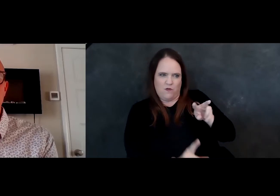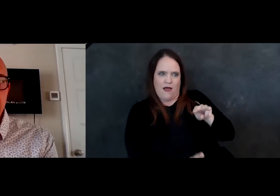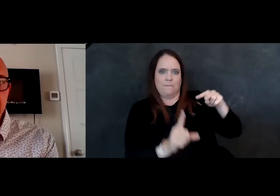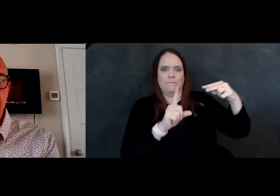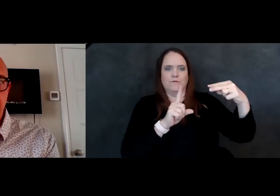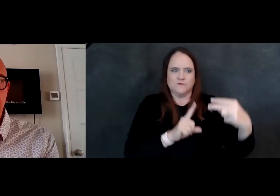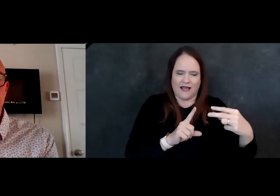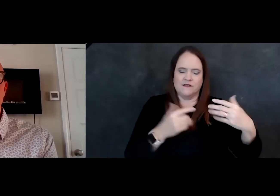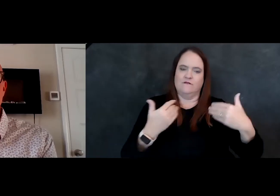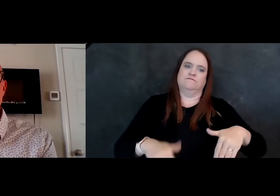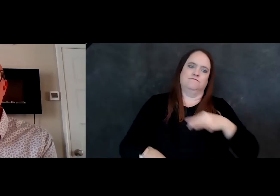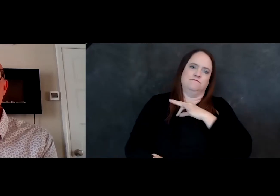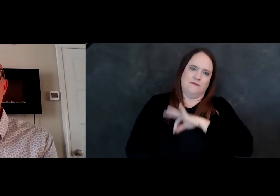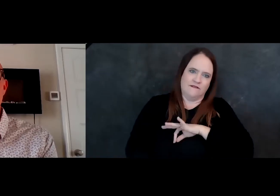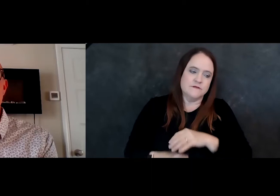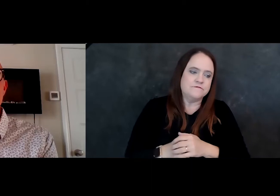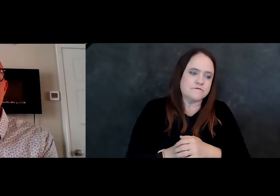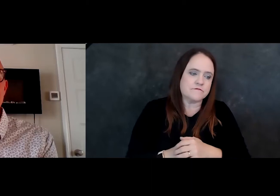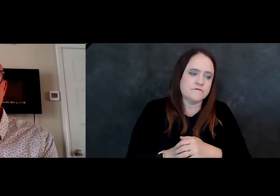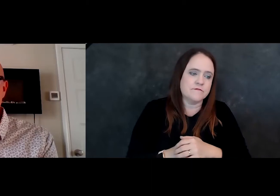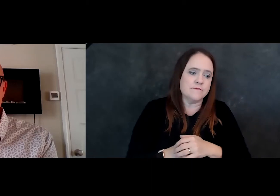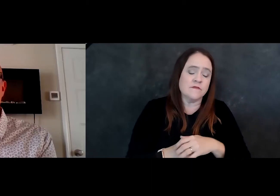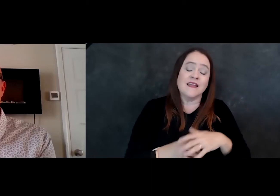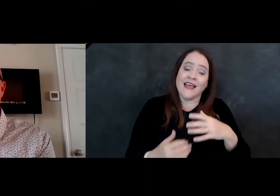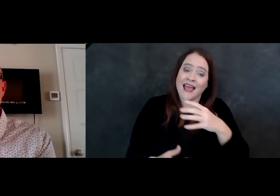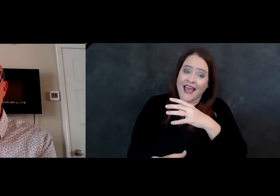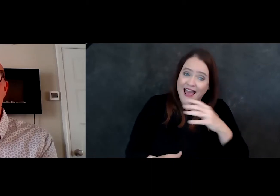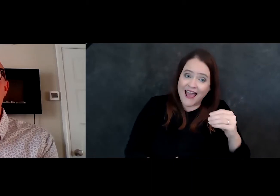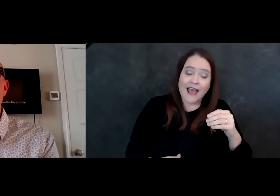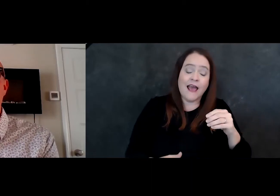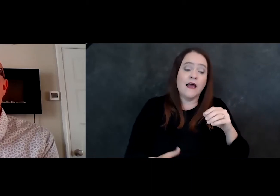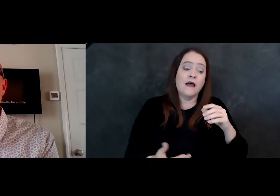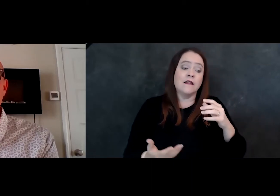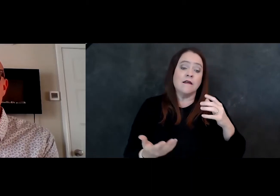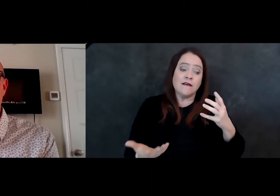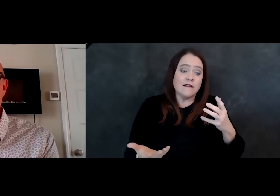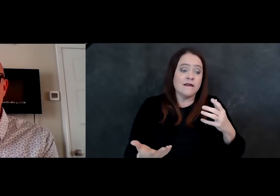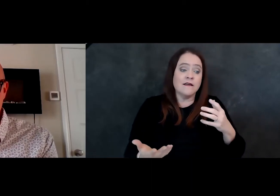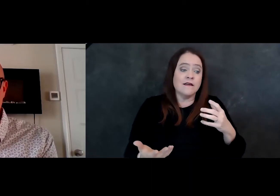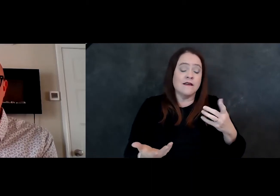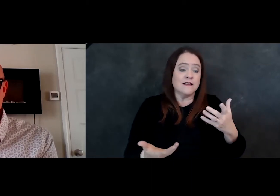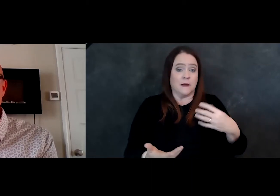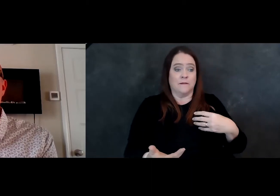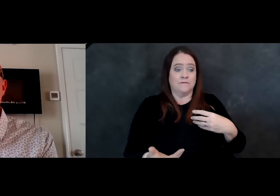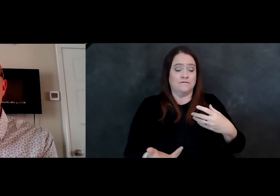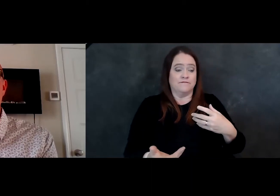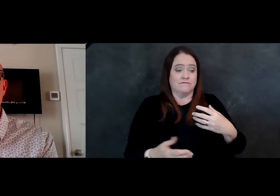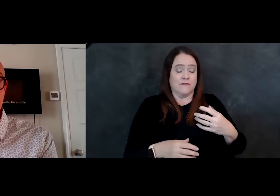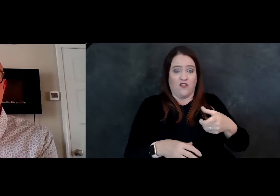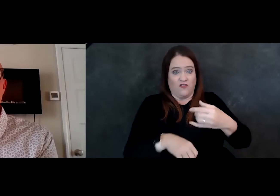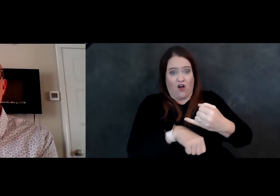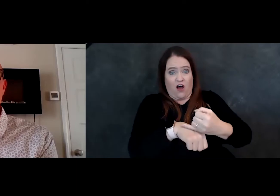In addition to that, some of the feedback we got just from members of the onsite committee,